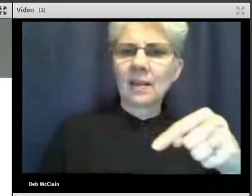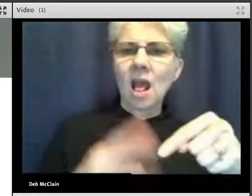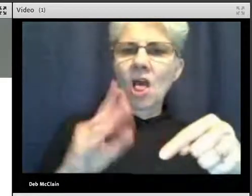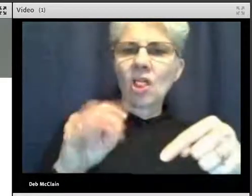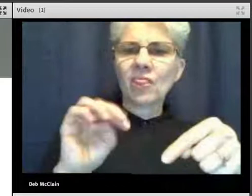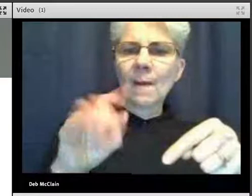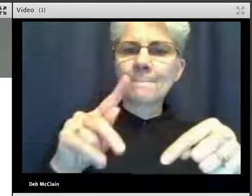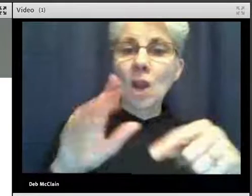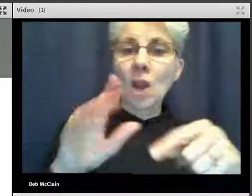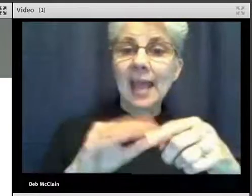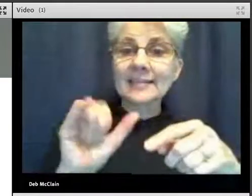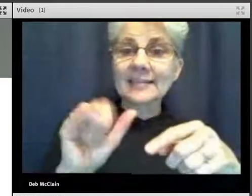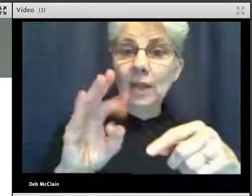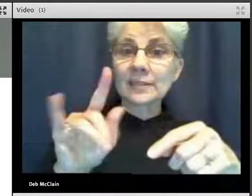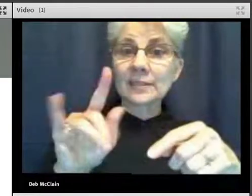"Is that marked as decorative?"